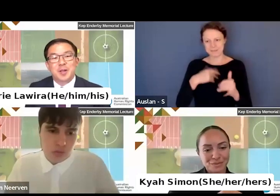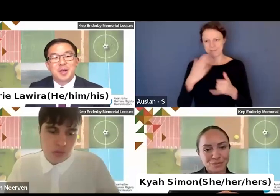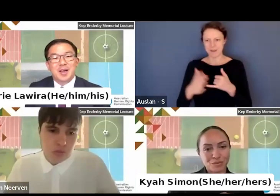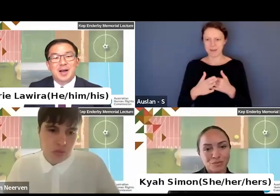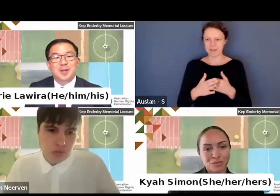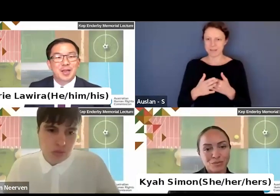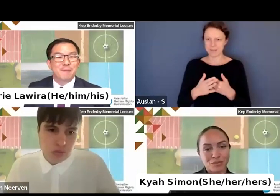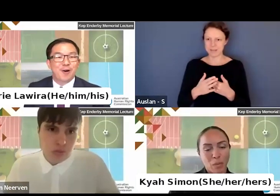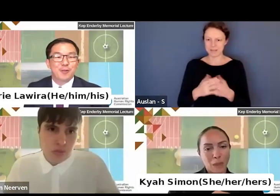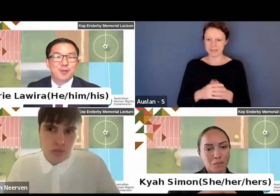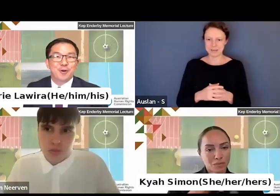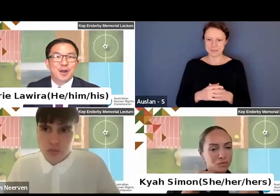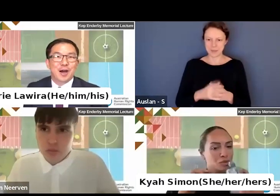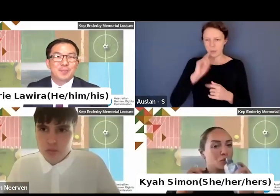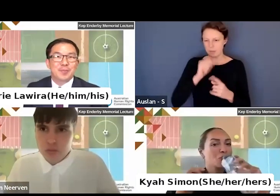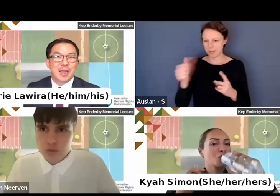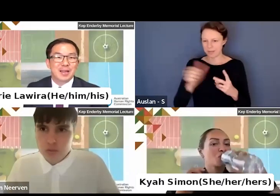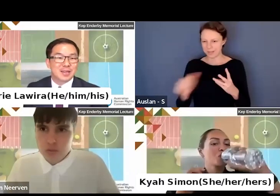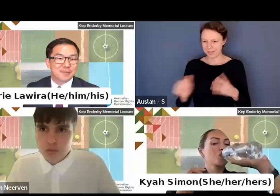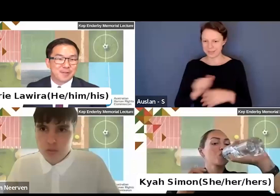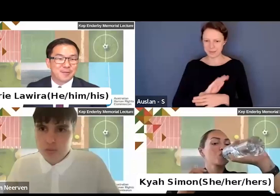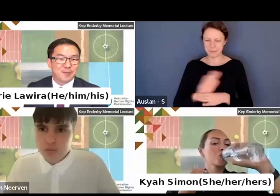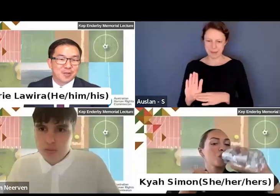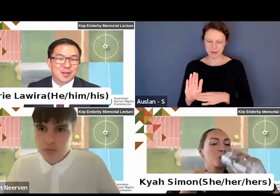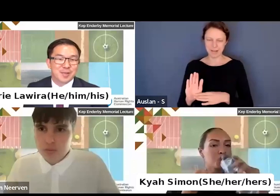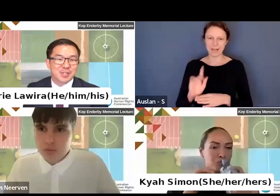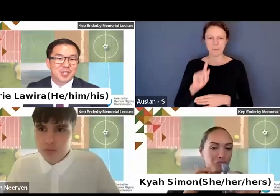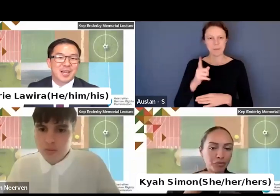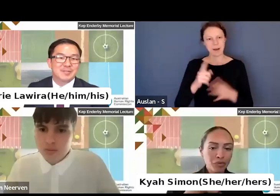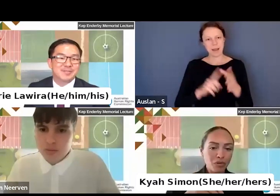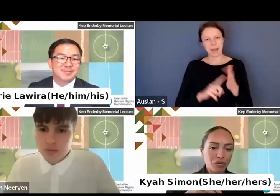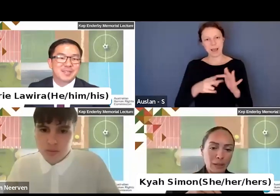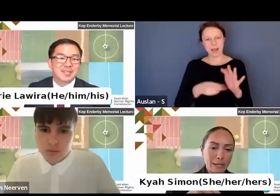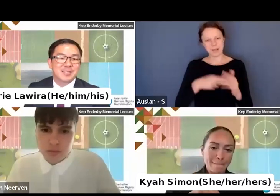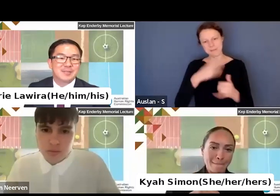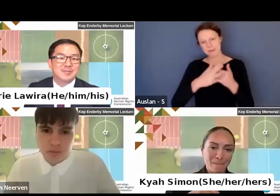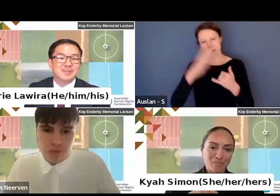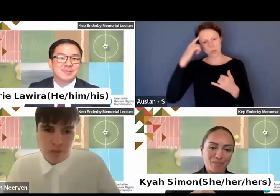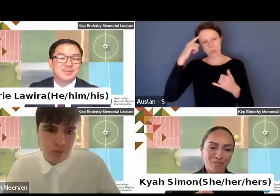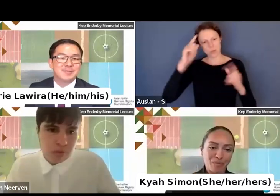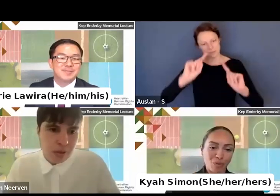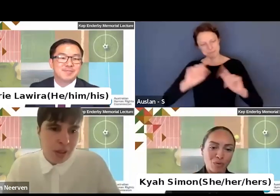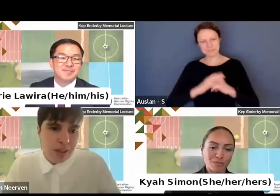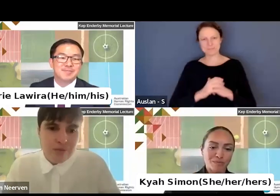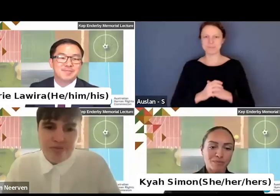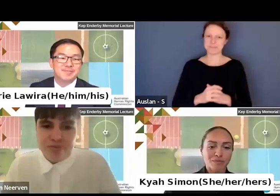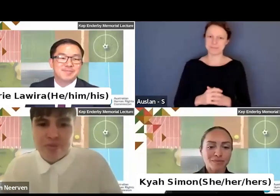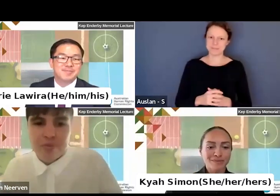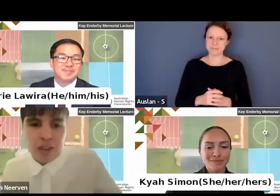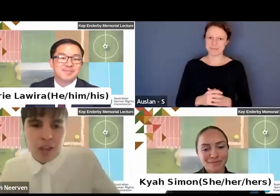But can I get a final thought? Ellen If you've got something to share.